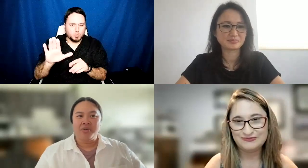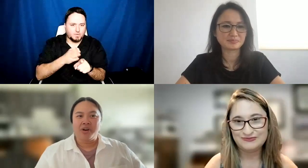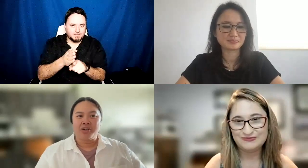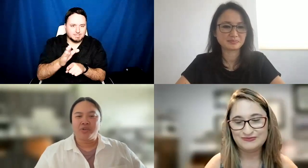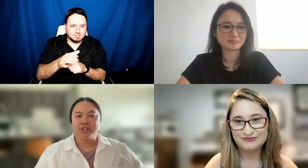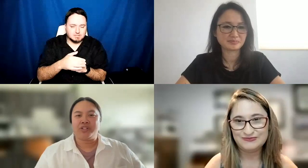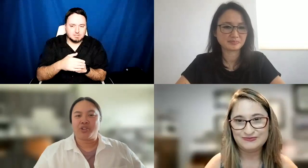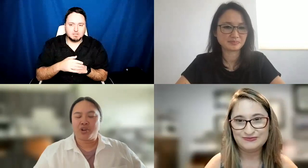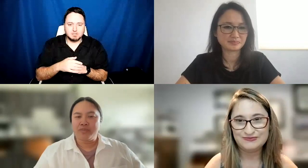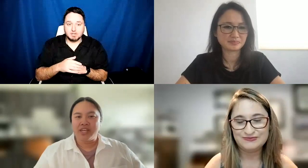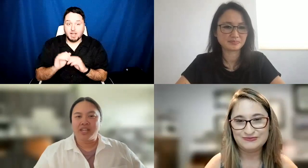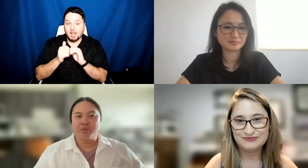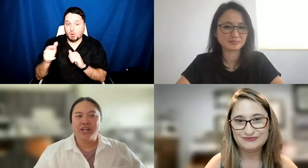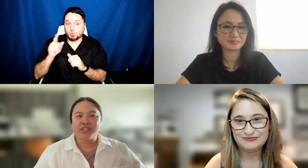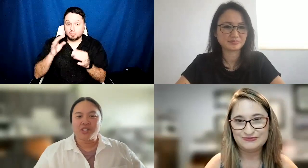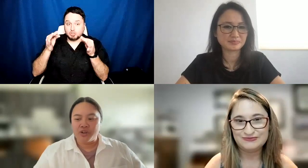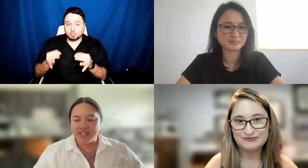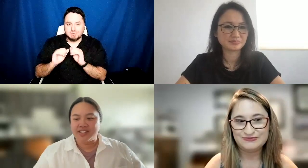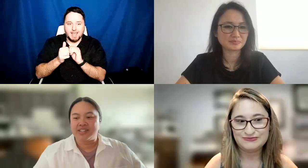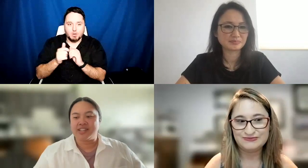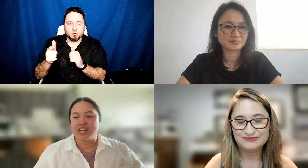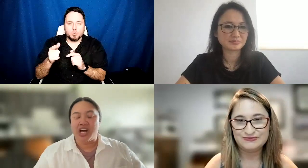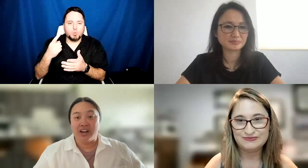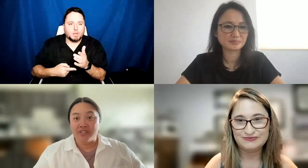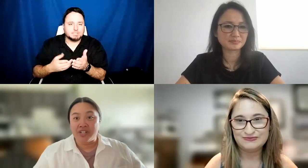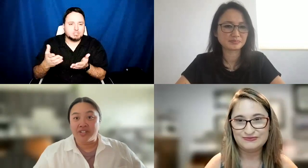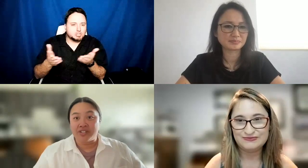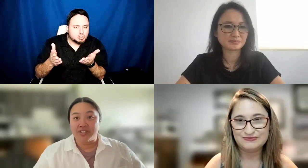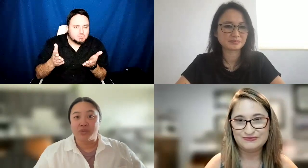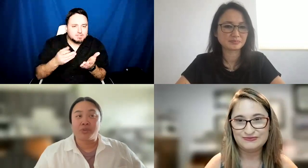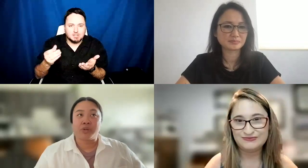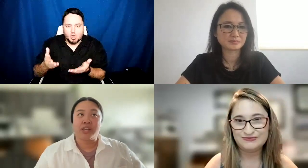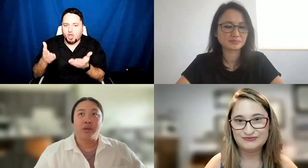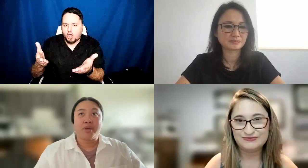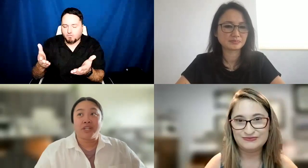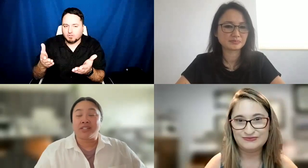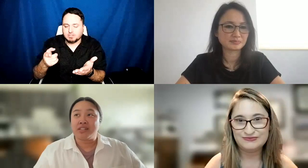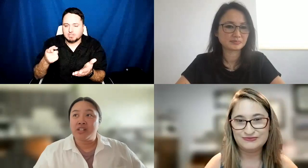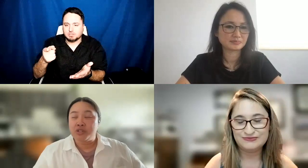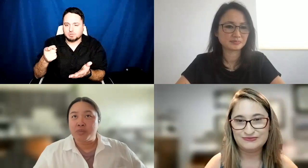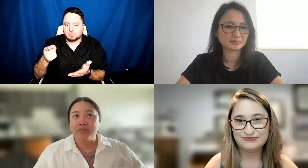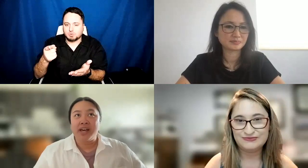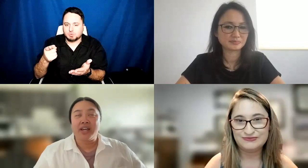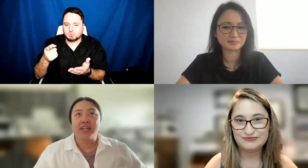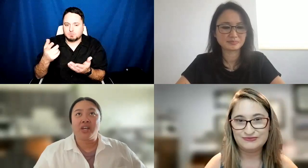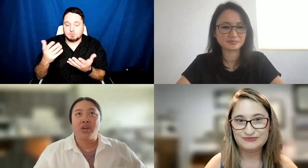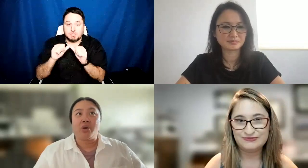How are you going to determine what services and offerings you maybe continue to provide